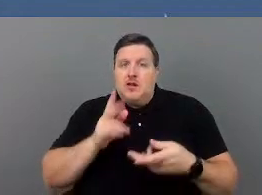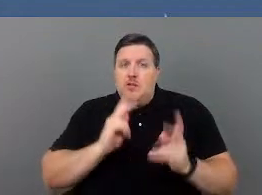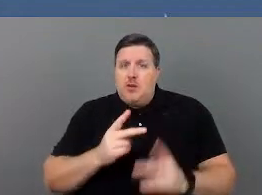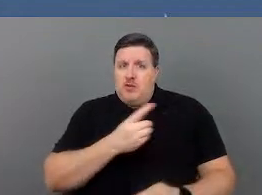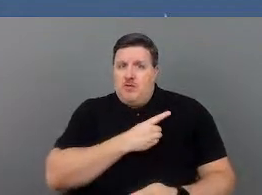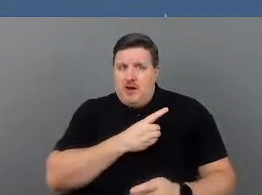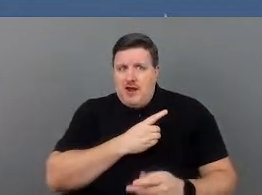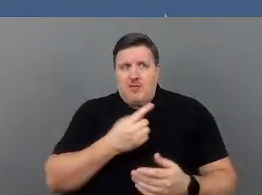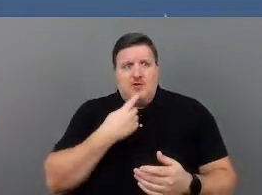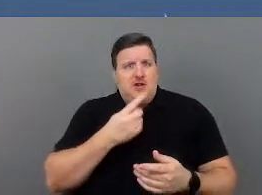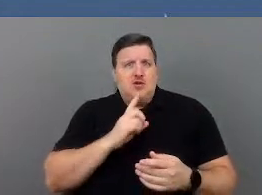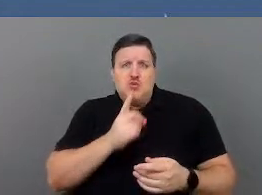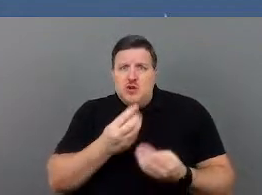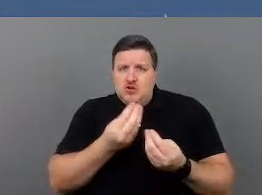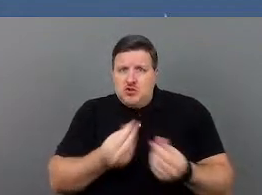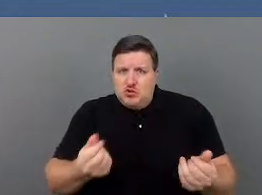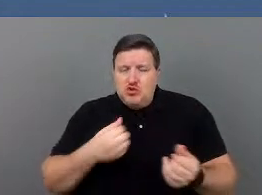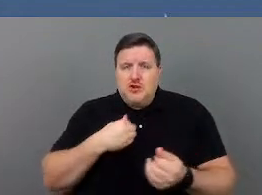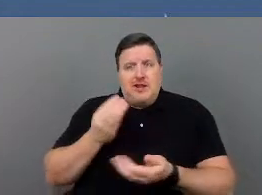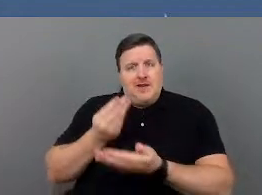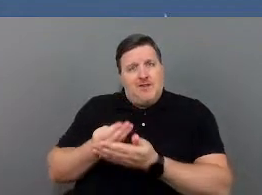DIVEST FROM THE TOXIC POLICING. THANK YOU.